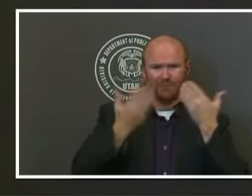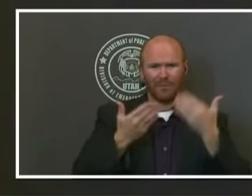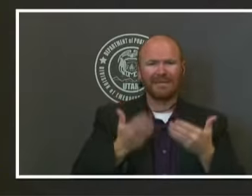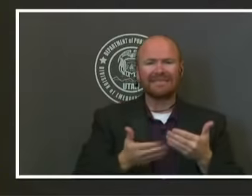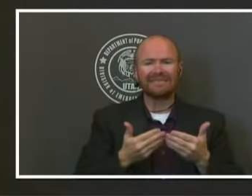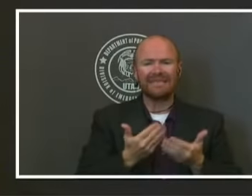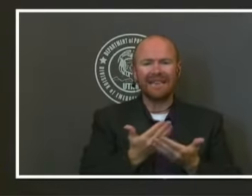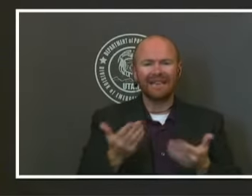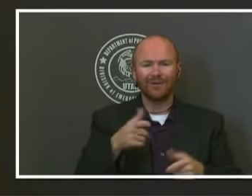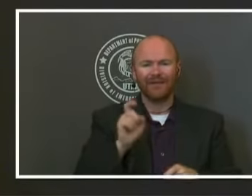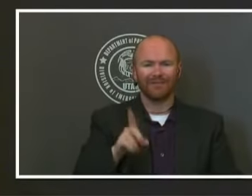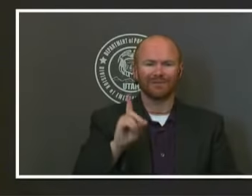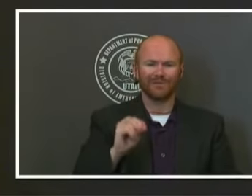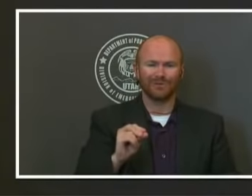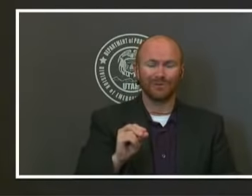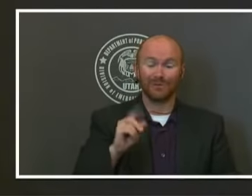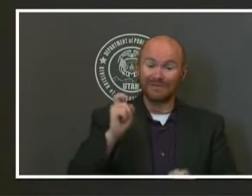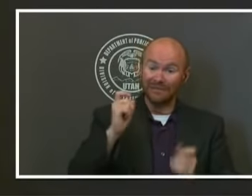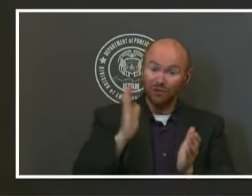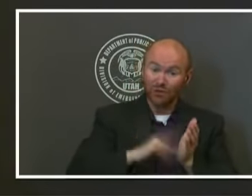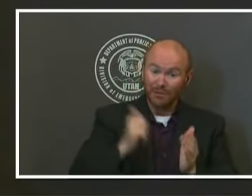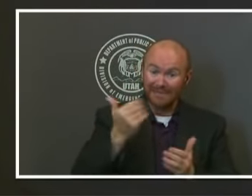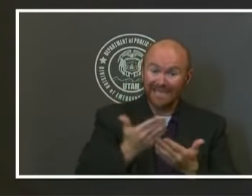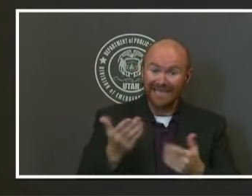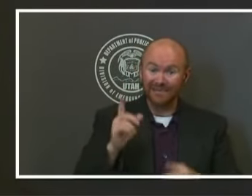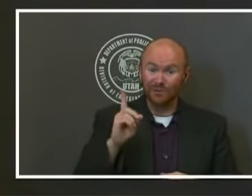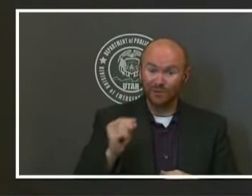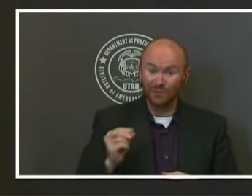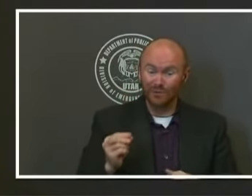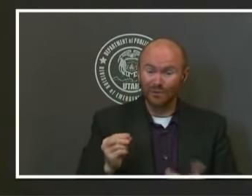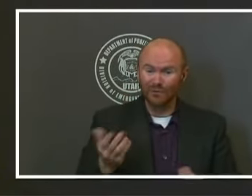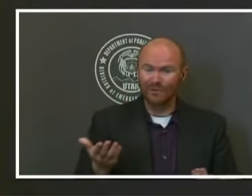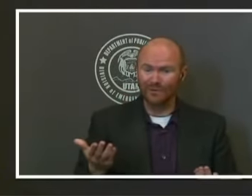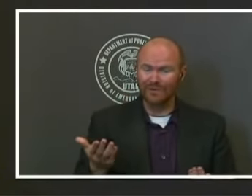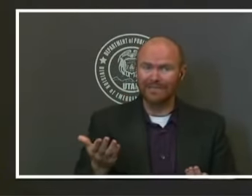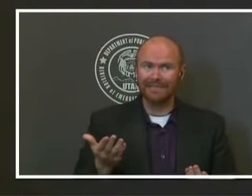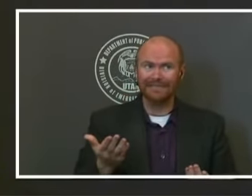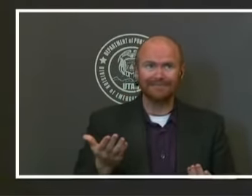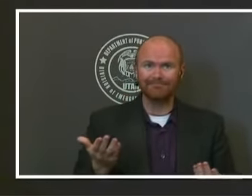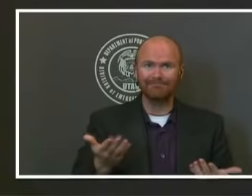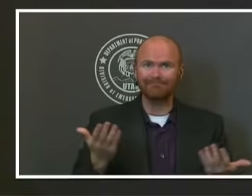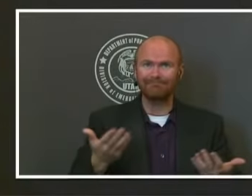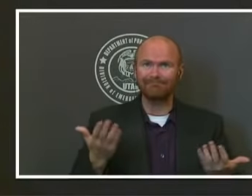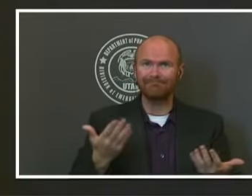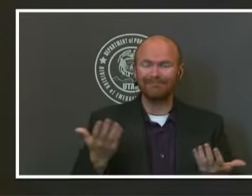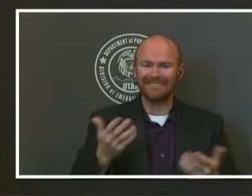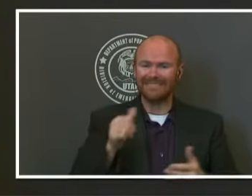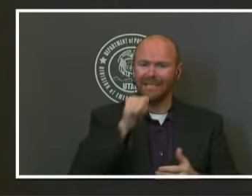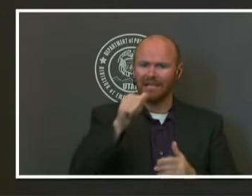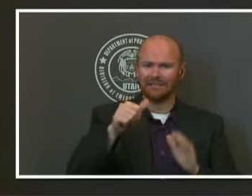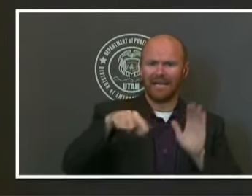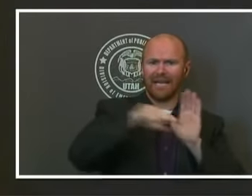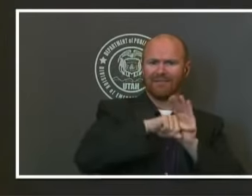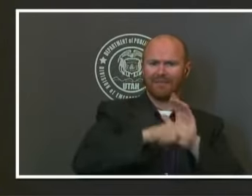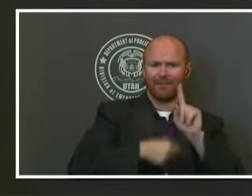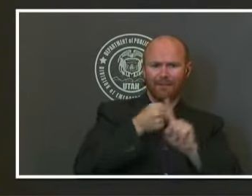certainly the least expensive thing we have to do